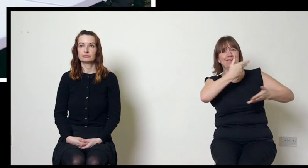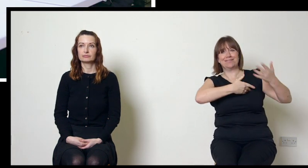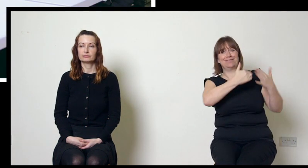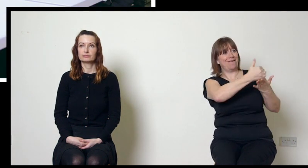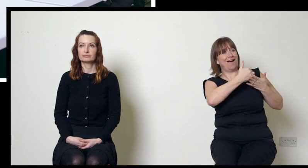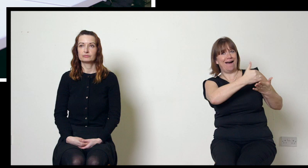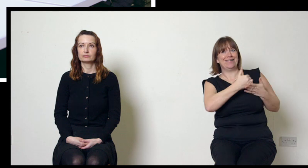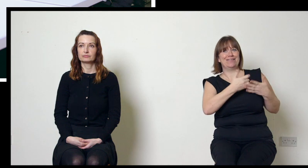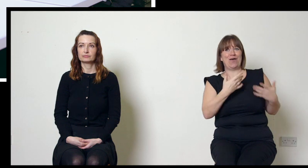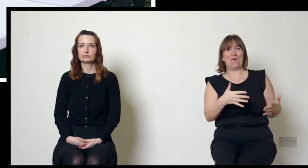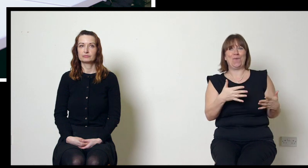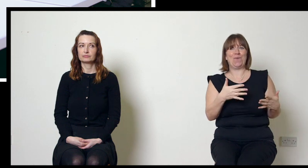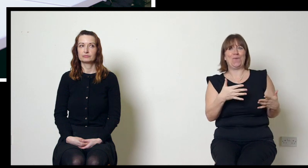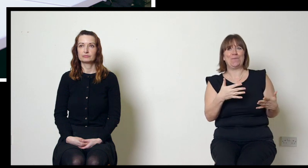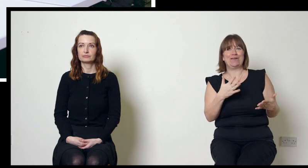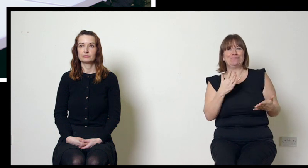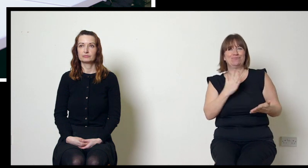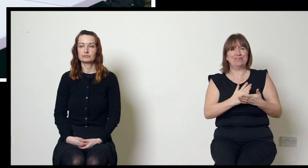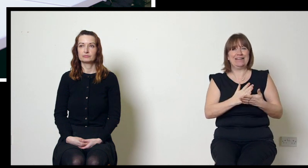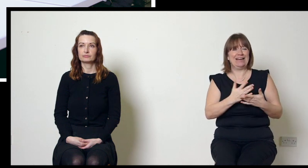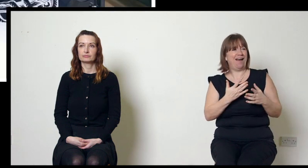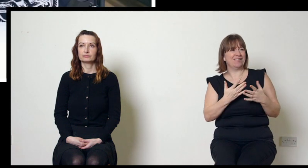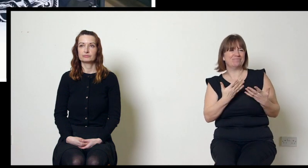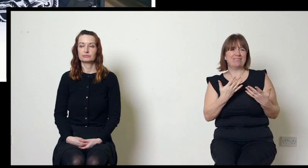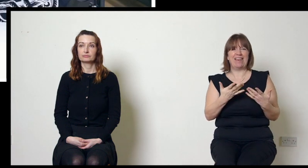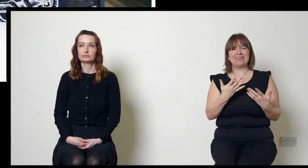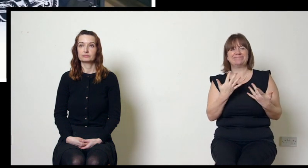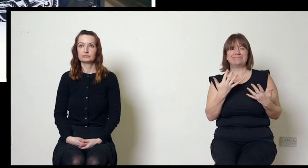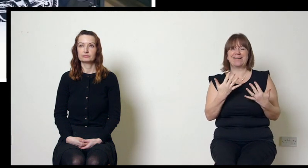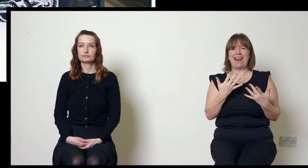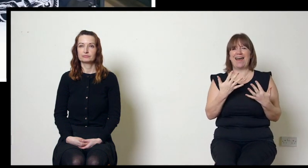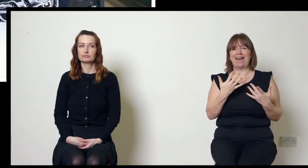So it's been quite a loose, I would say, contract that we've had with you. But allowing it to evolve